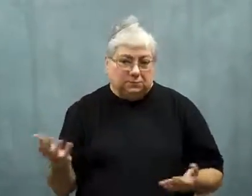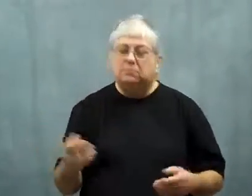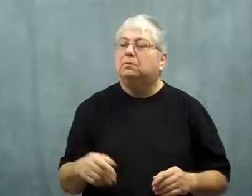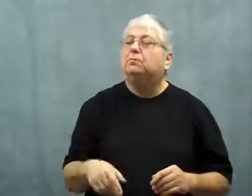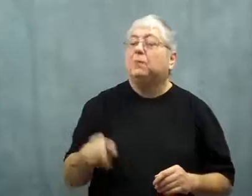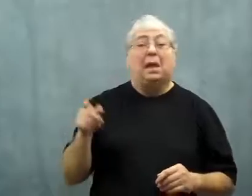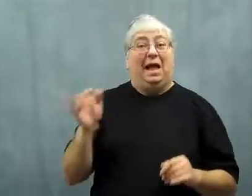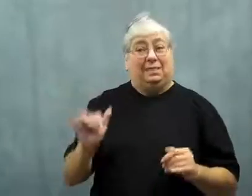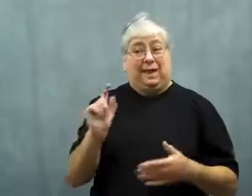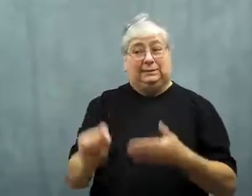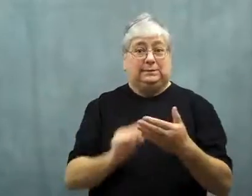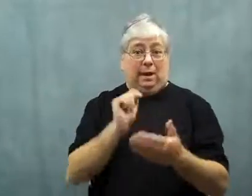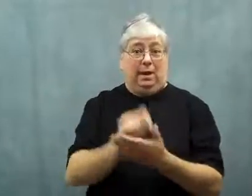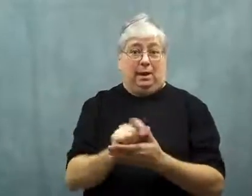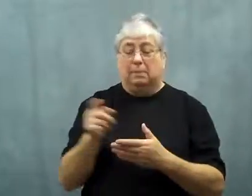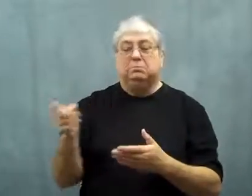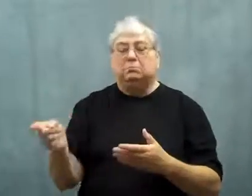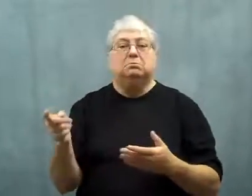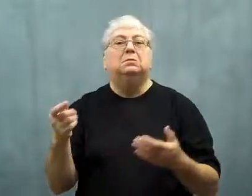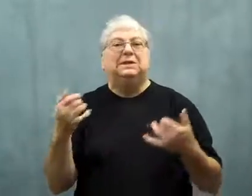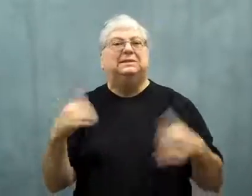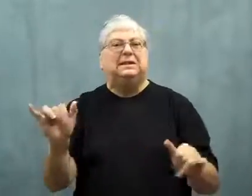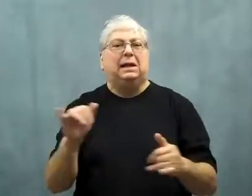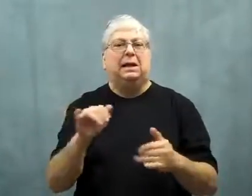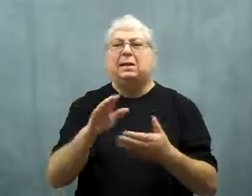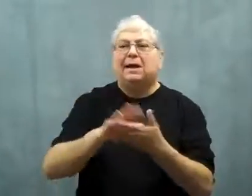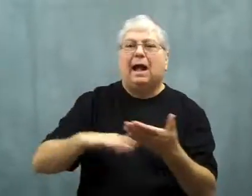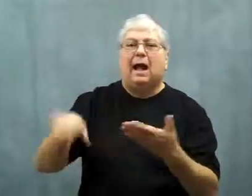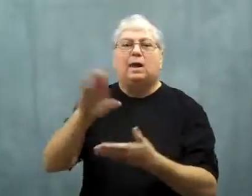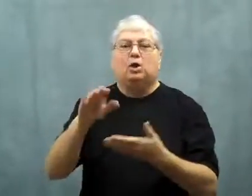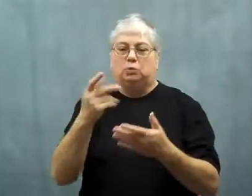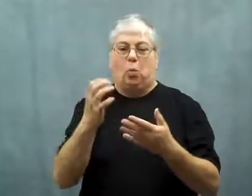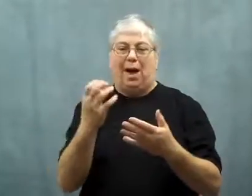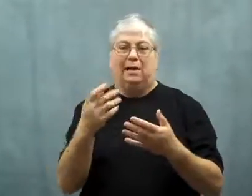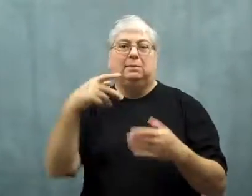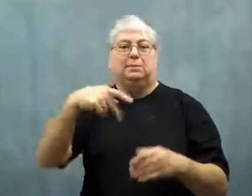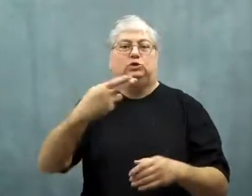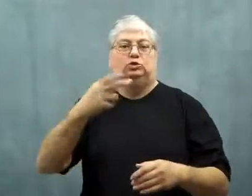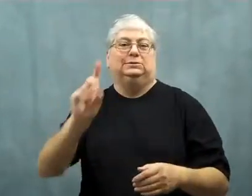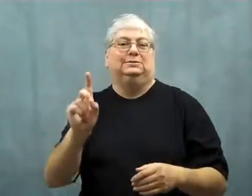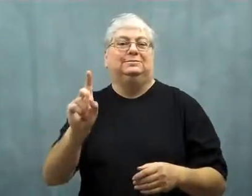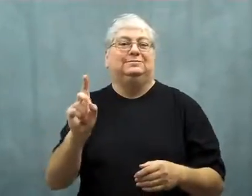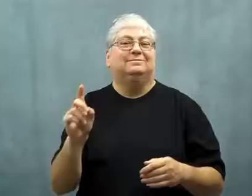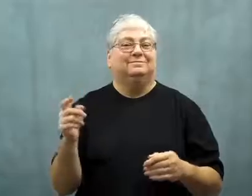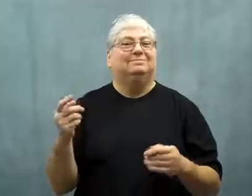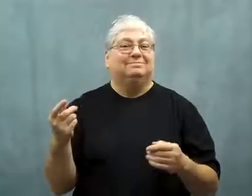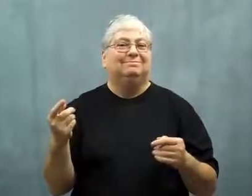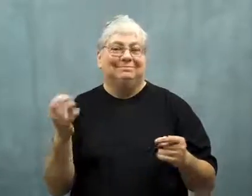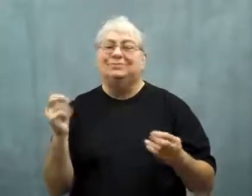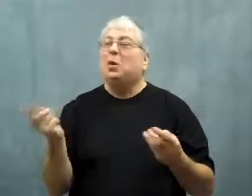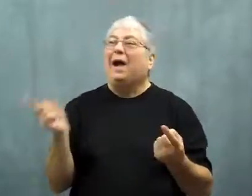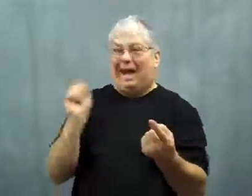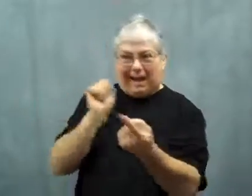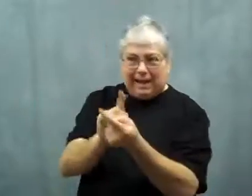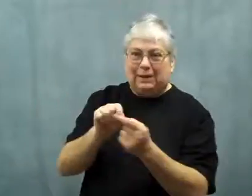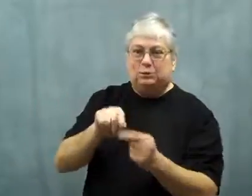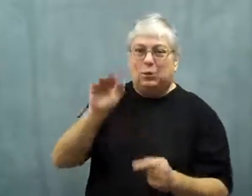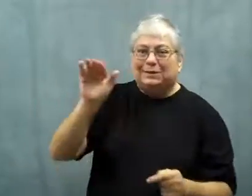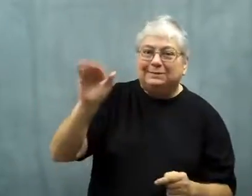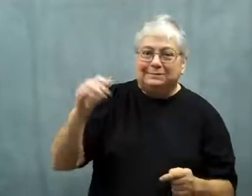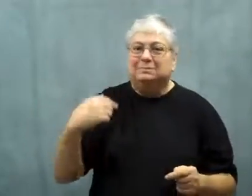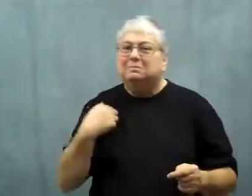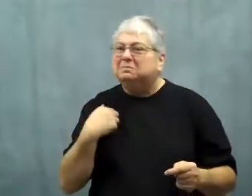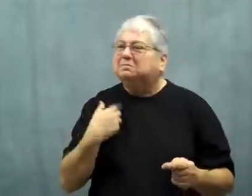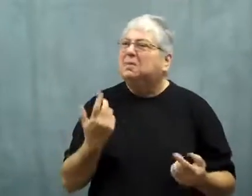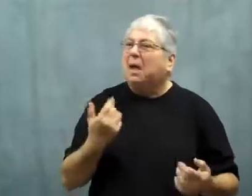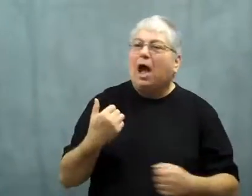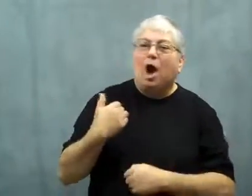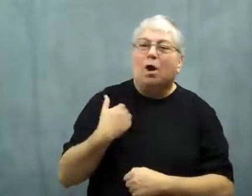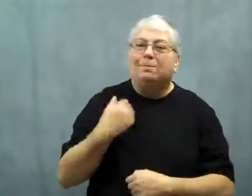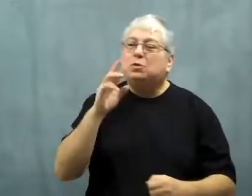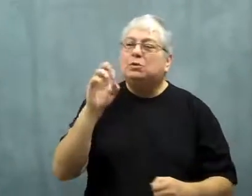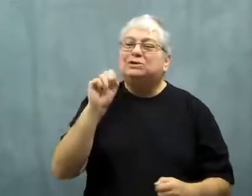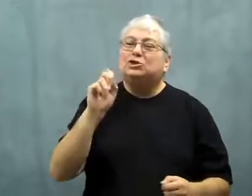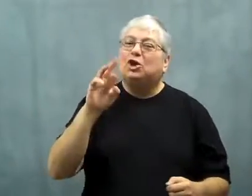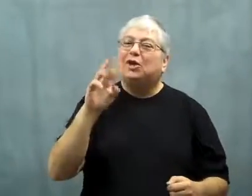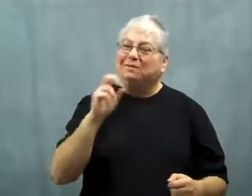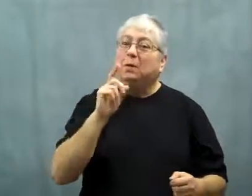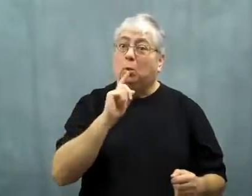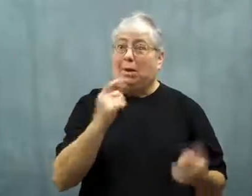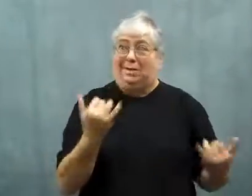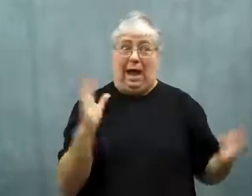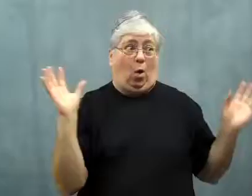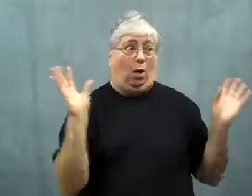At that time, she was a post-graduate student.